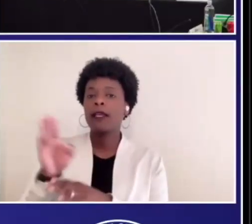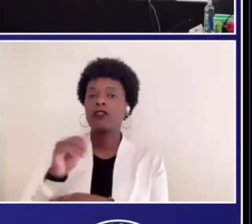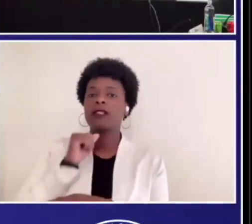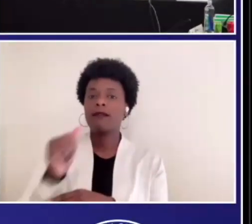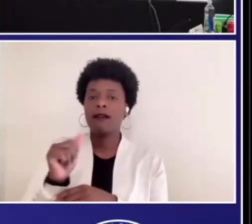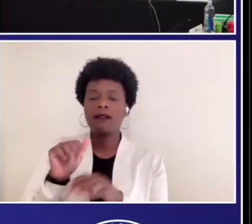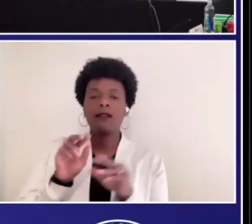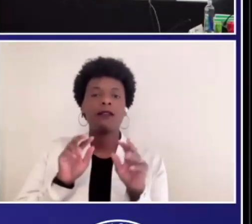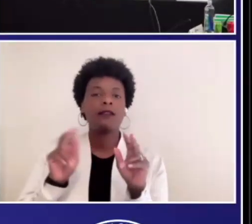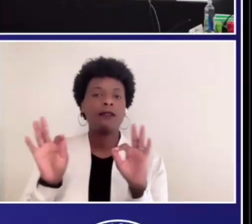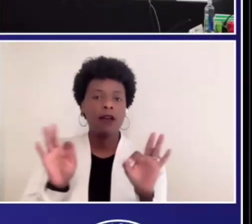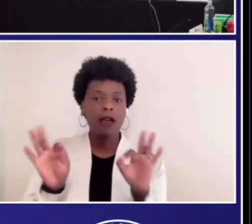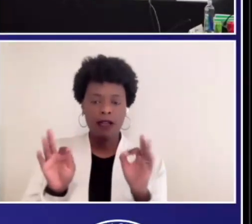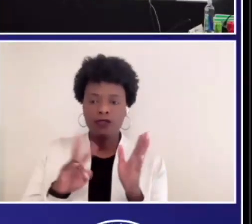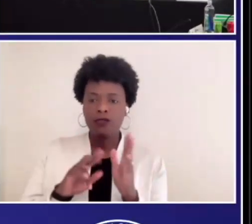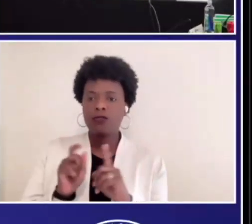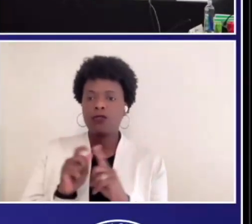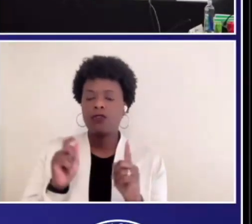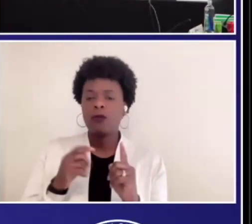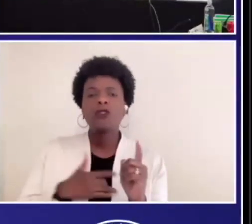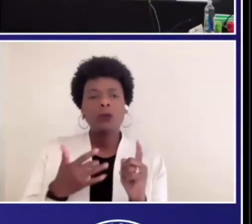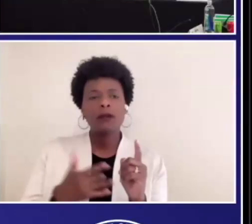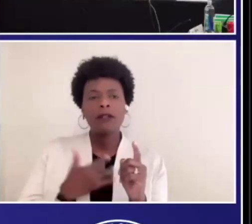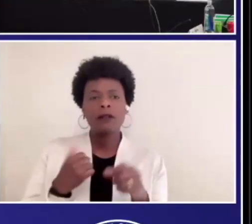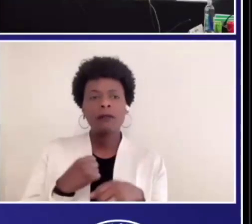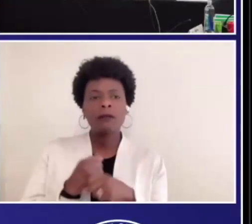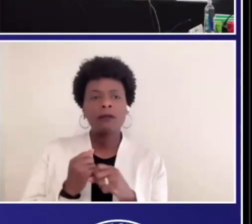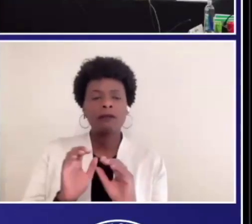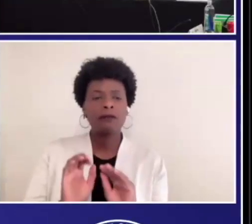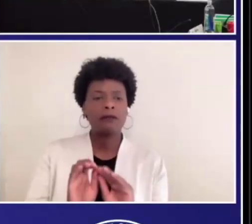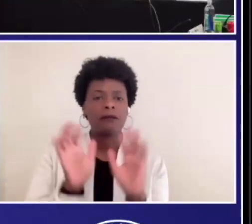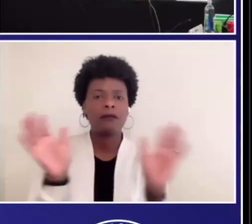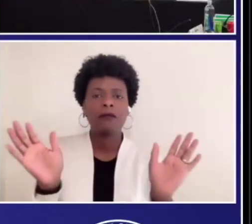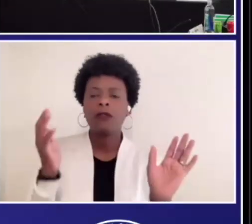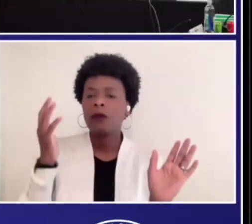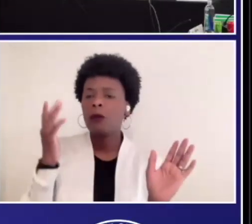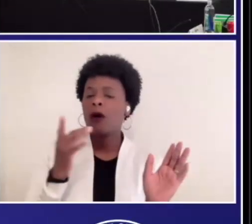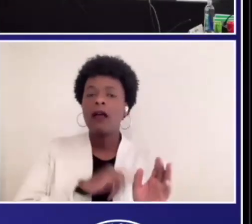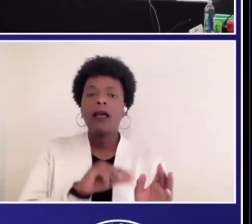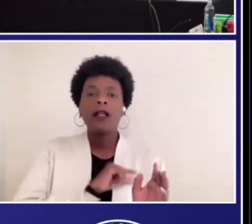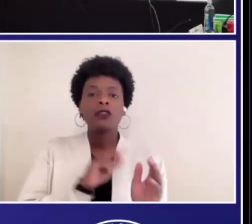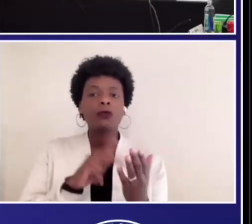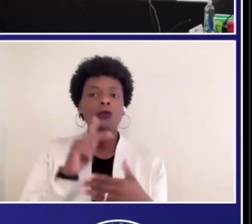And so this -- we believe this adds clarity because eligible programs are -- eligible programs is used extensively